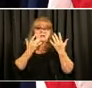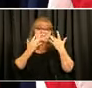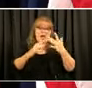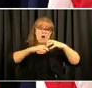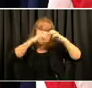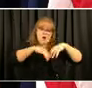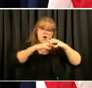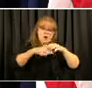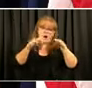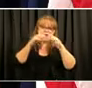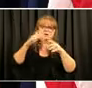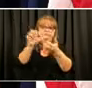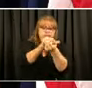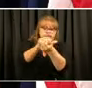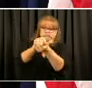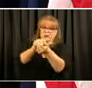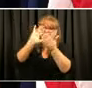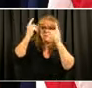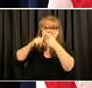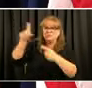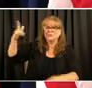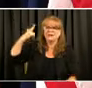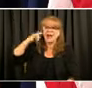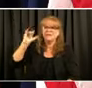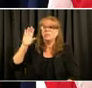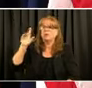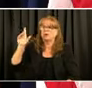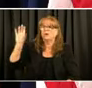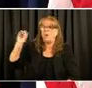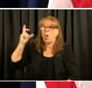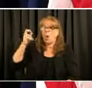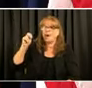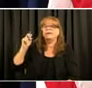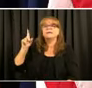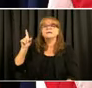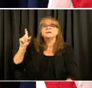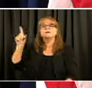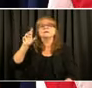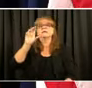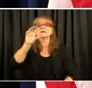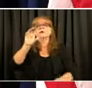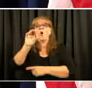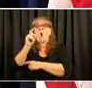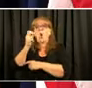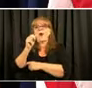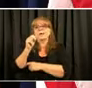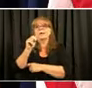000 people were dislocated uh at the height of these fires including the um